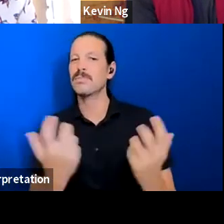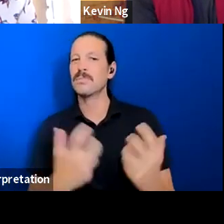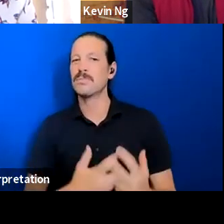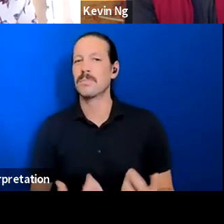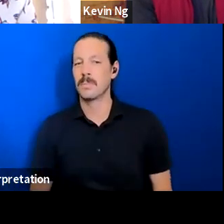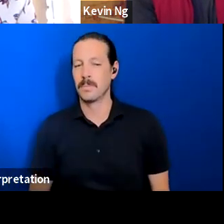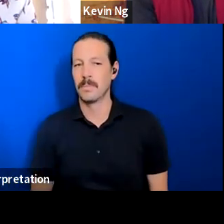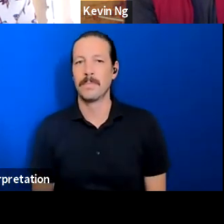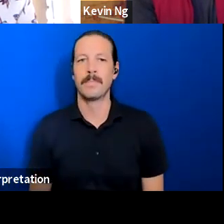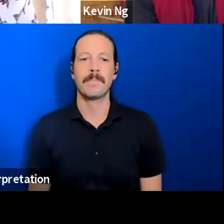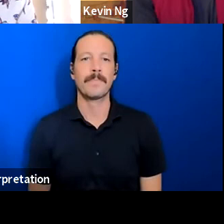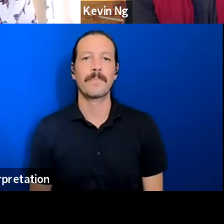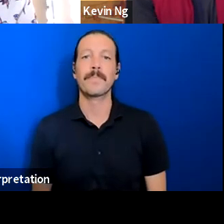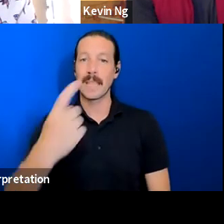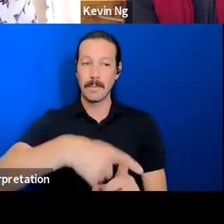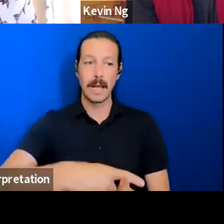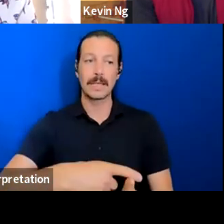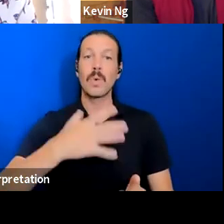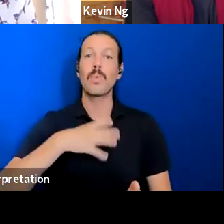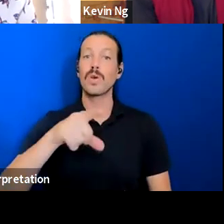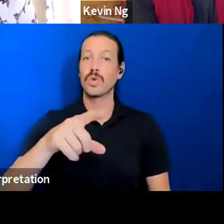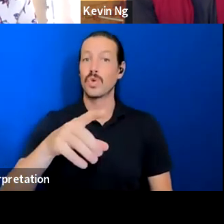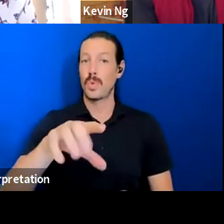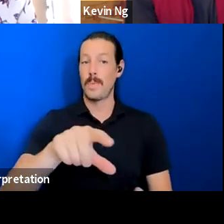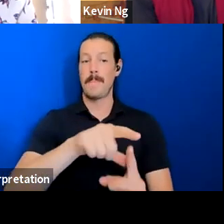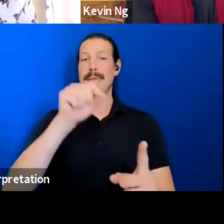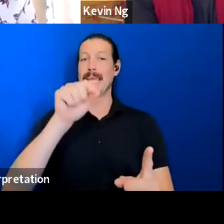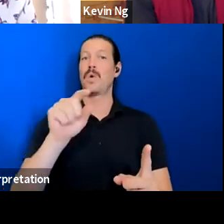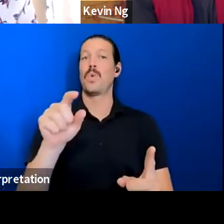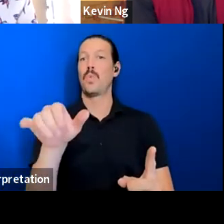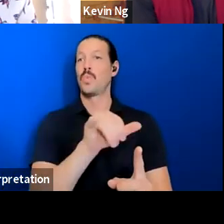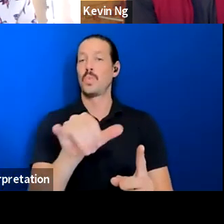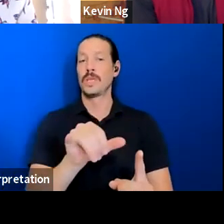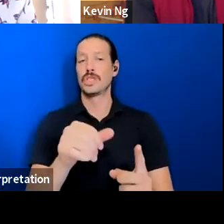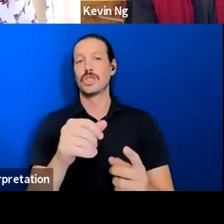panels you think you could assess for. A minimum of one, a maximum of four, don't feel the need